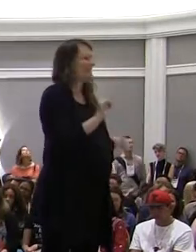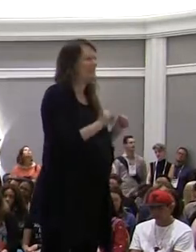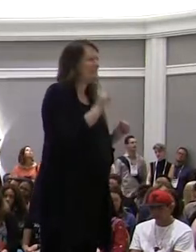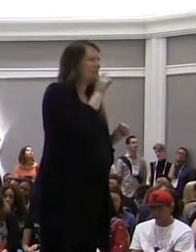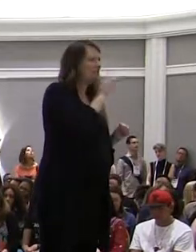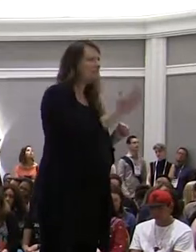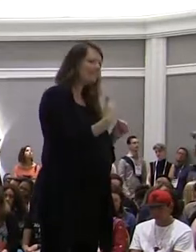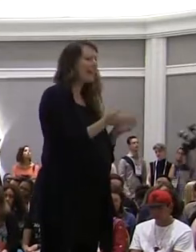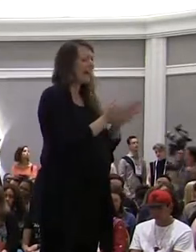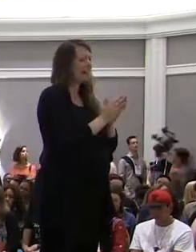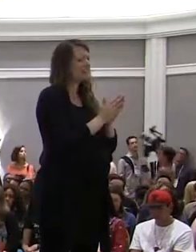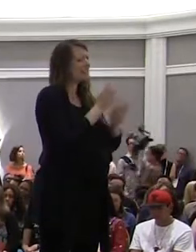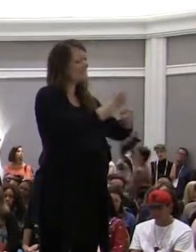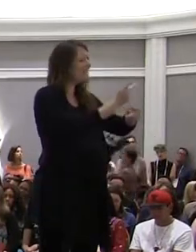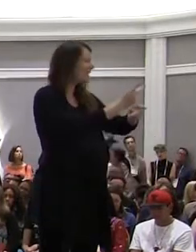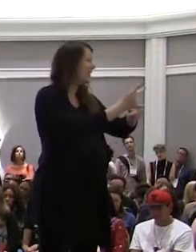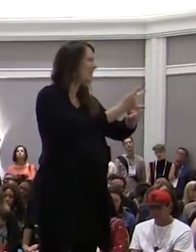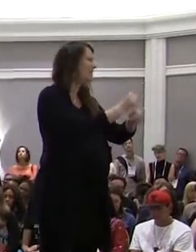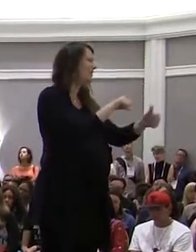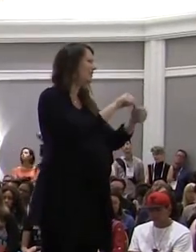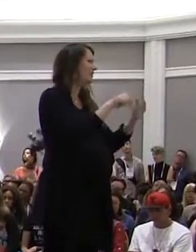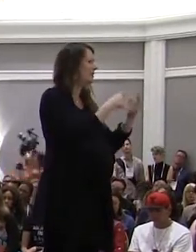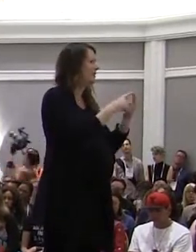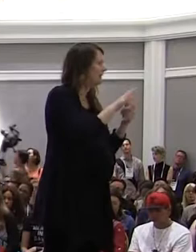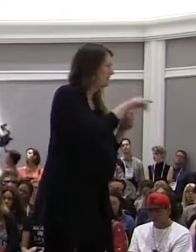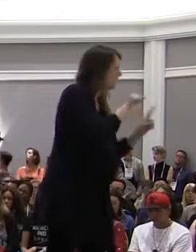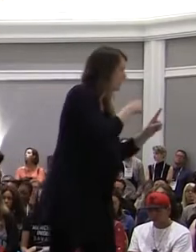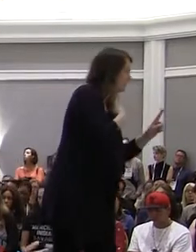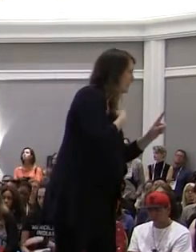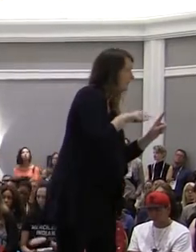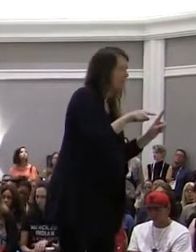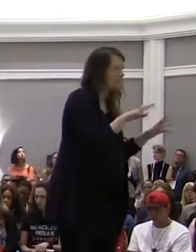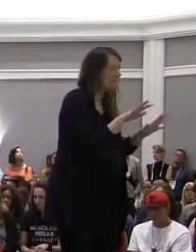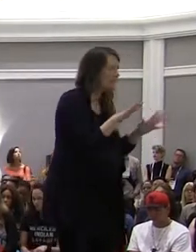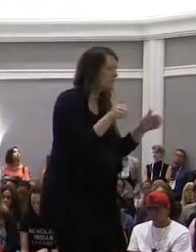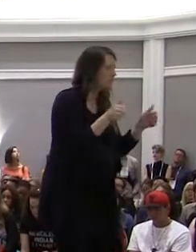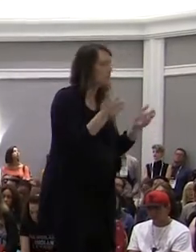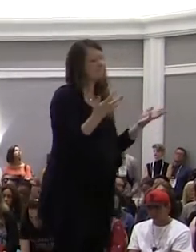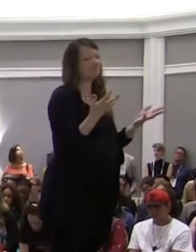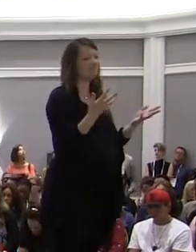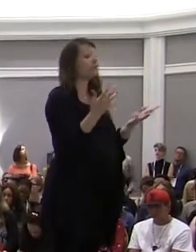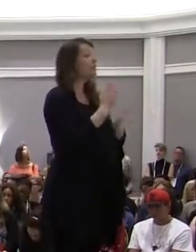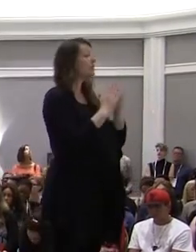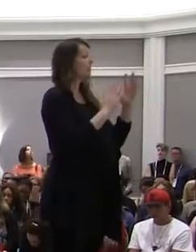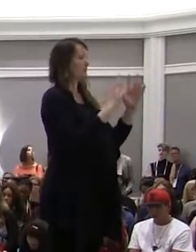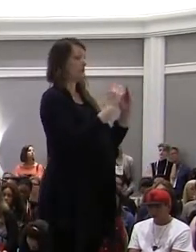And let's take care of each other as we figure that out. We will share some of the sessions we are going to be doing